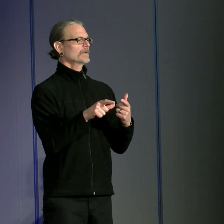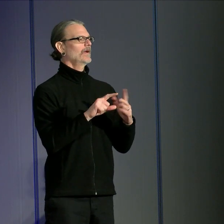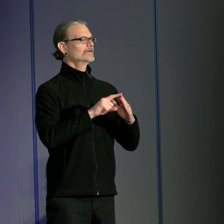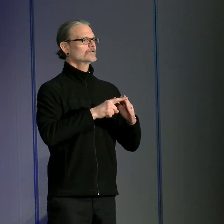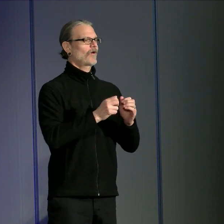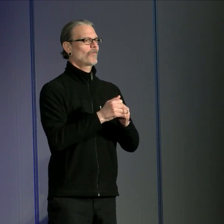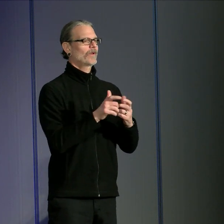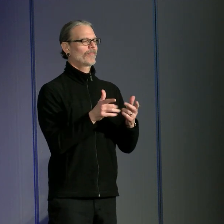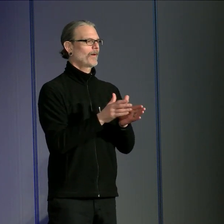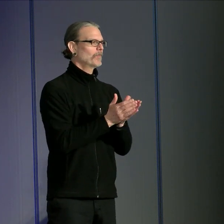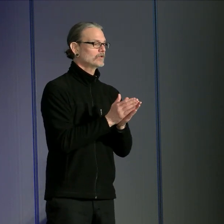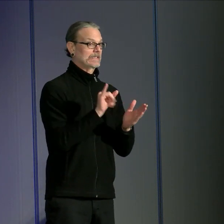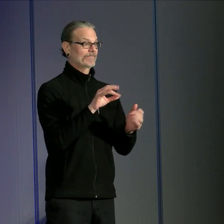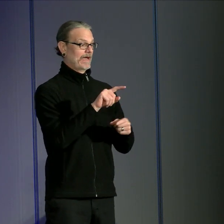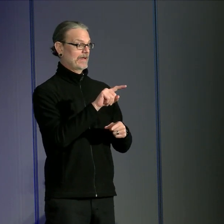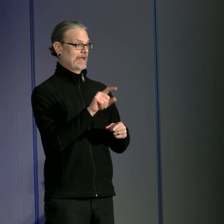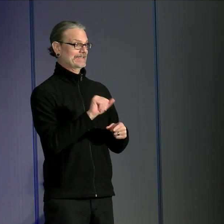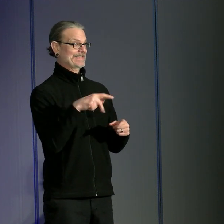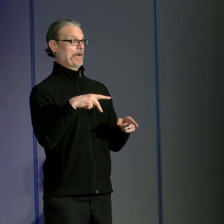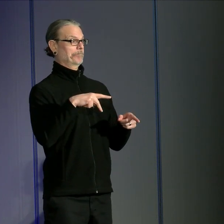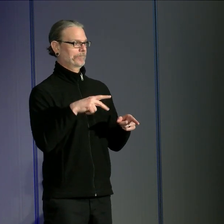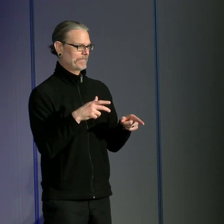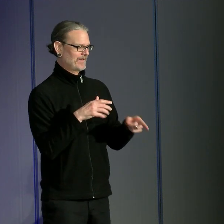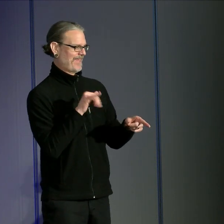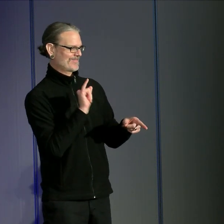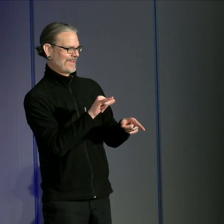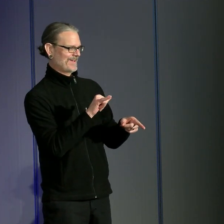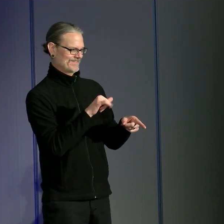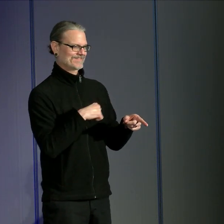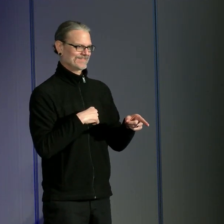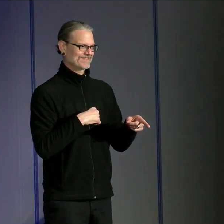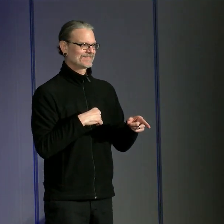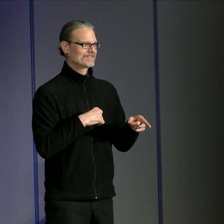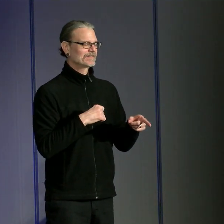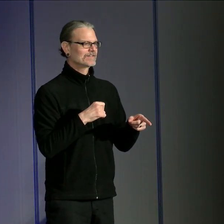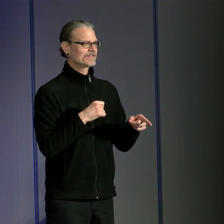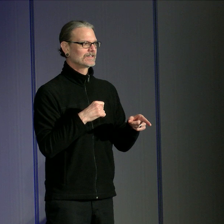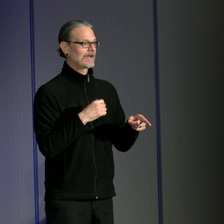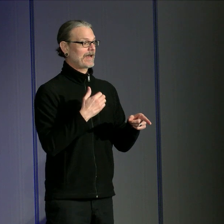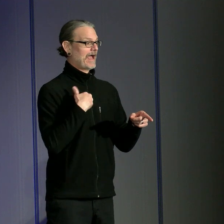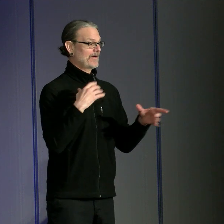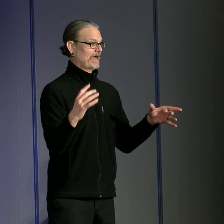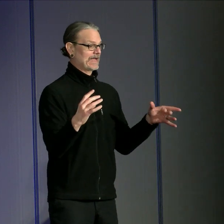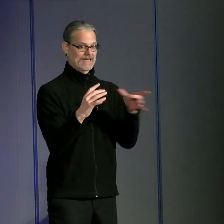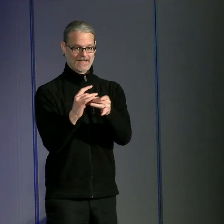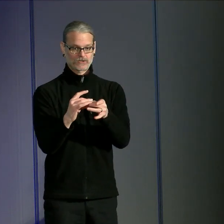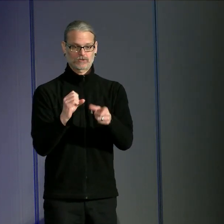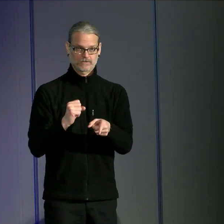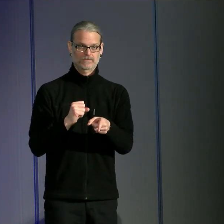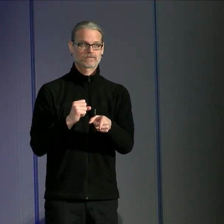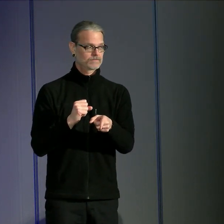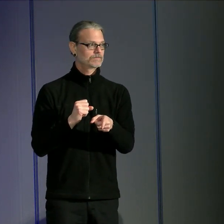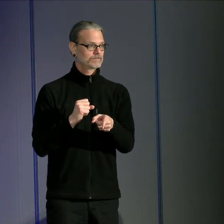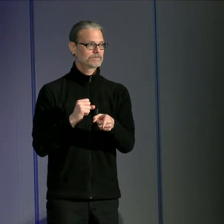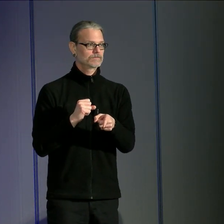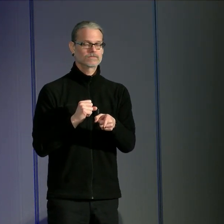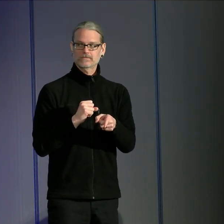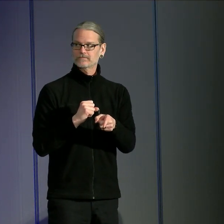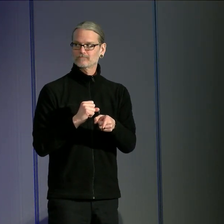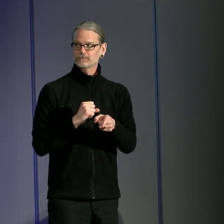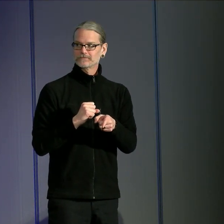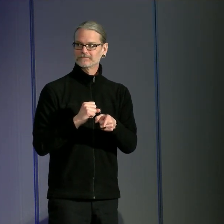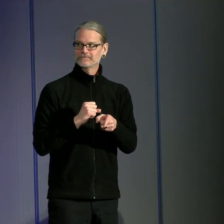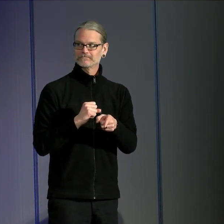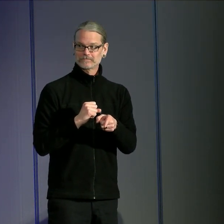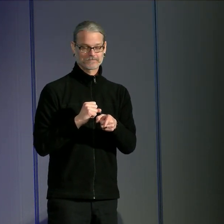If I zap this assertion now, and I've created a connection through Zapier, and if I just